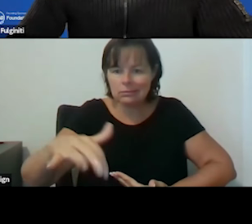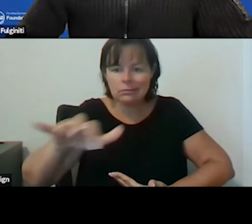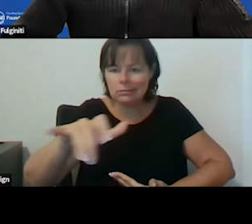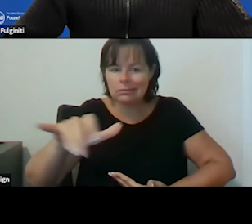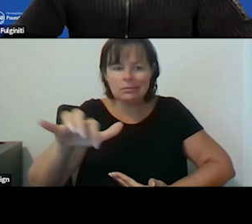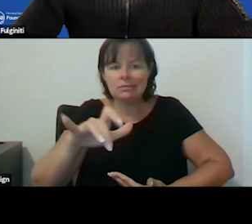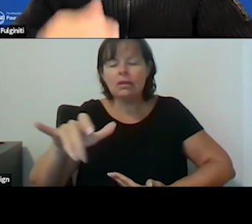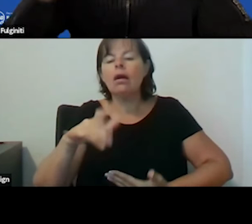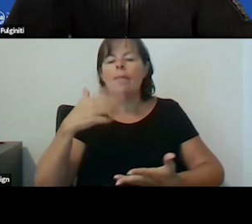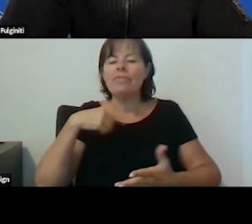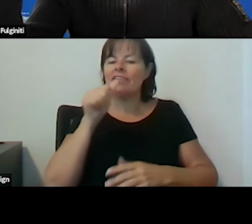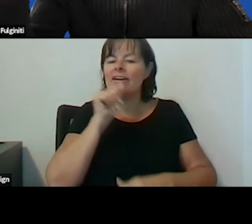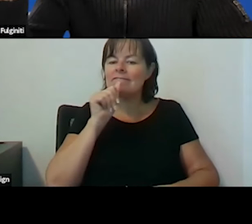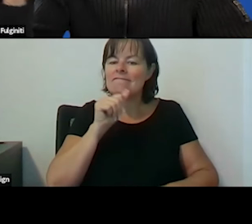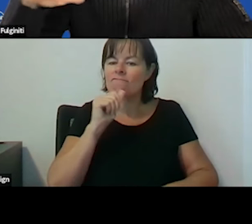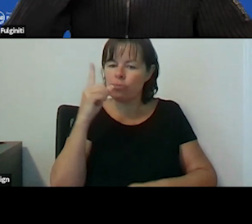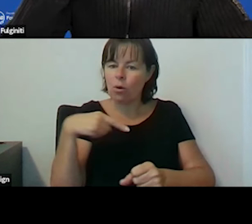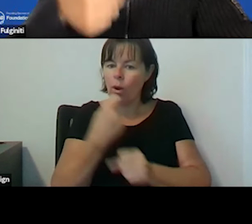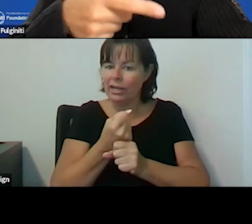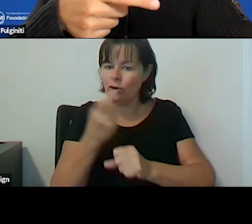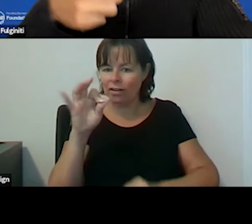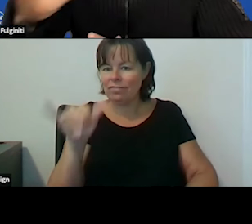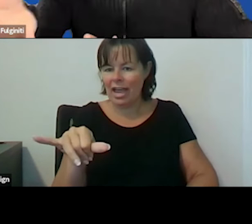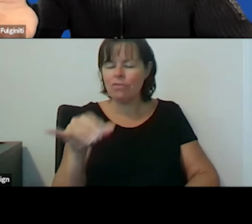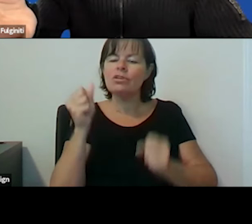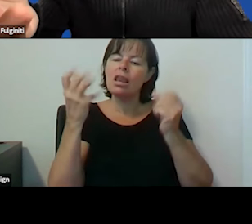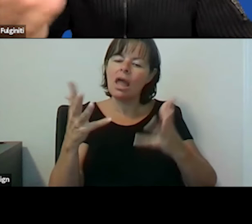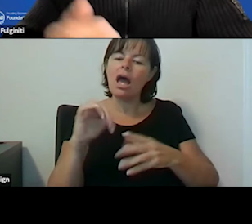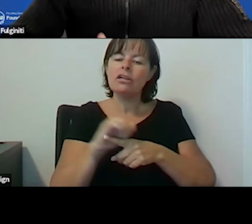there's a lot of different things that we've heard in our training and are talking to people